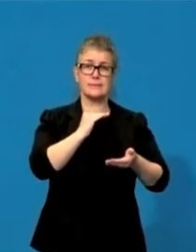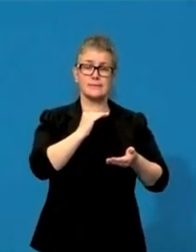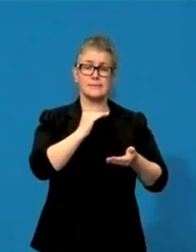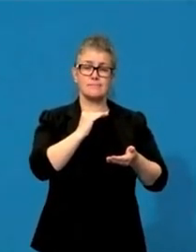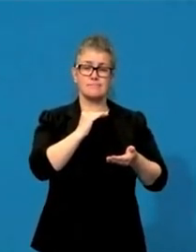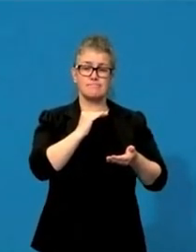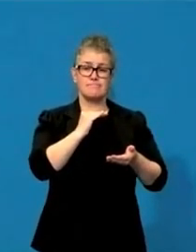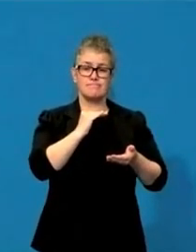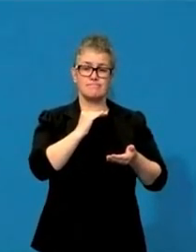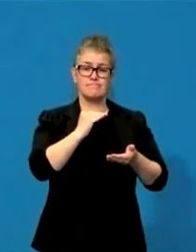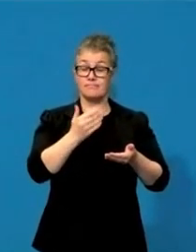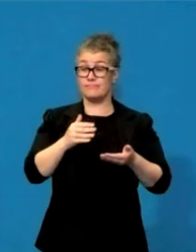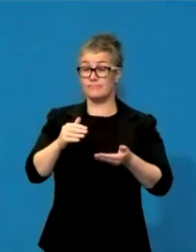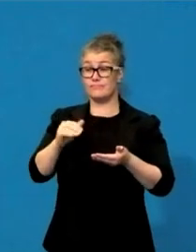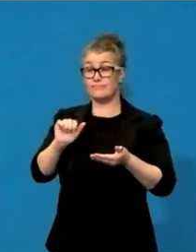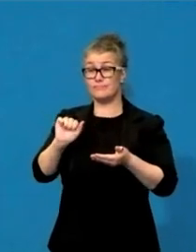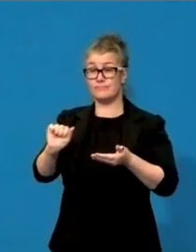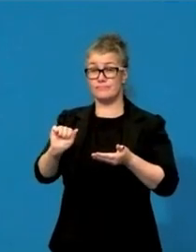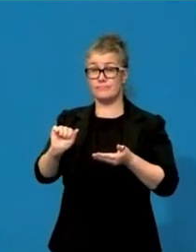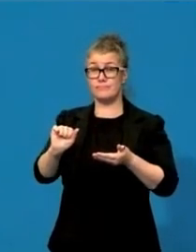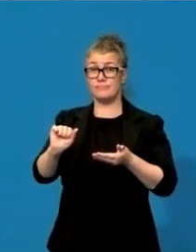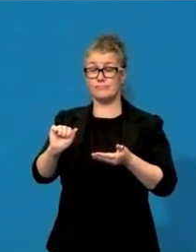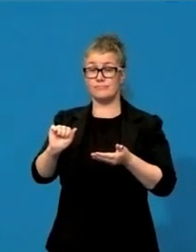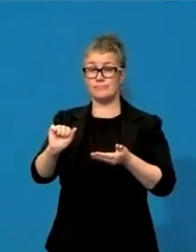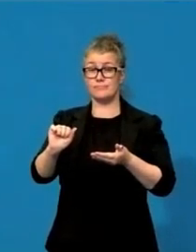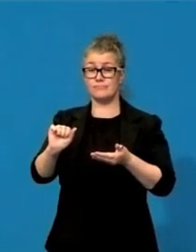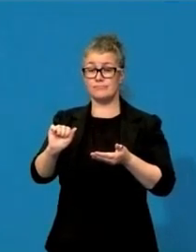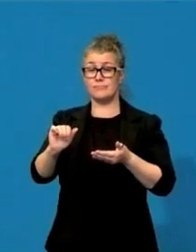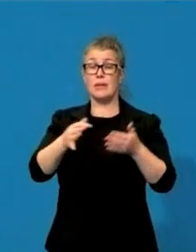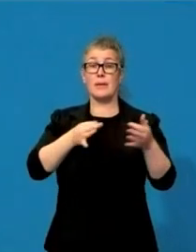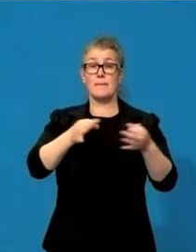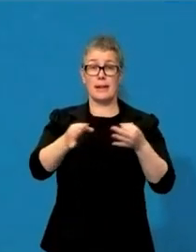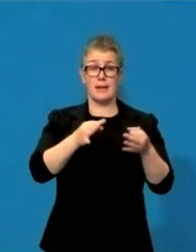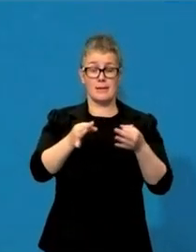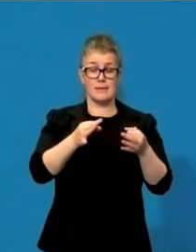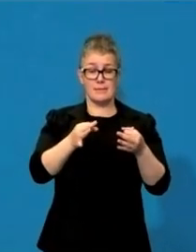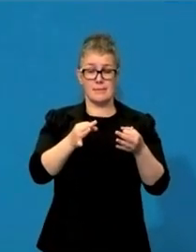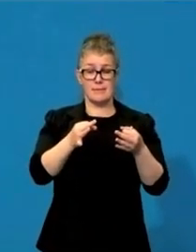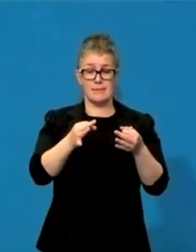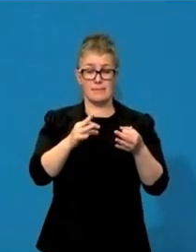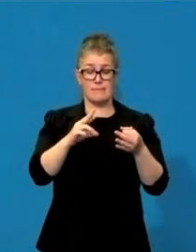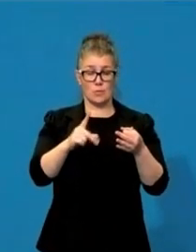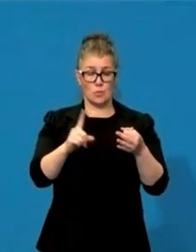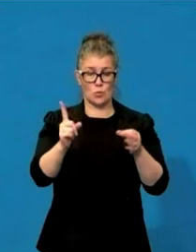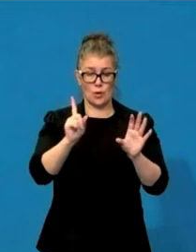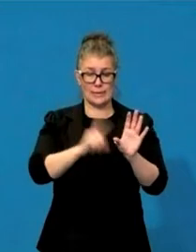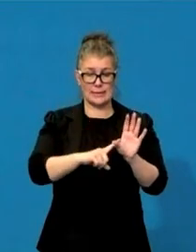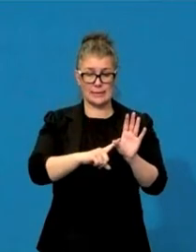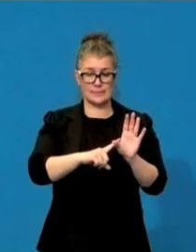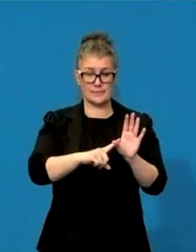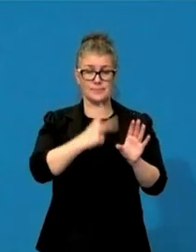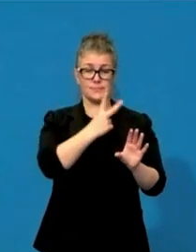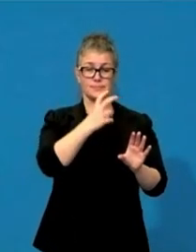plan for 2020 to 2021.